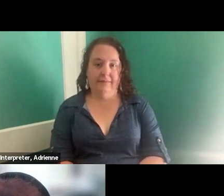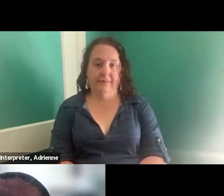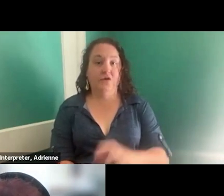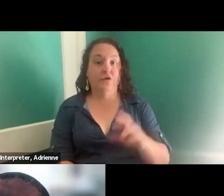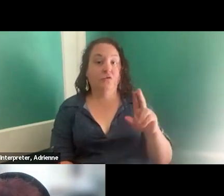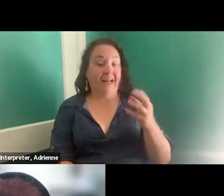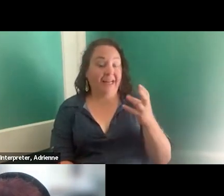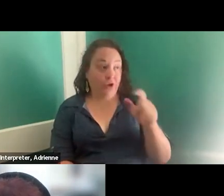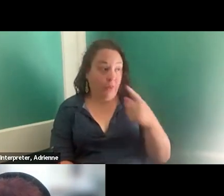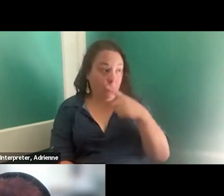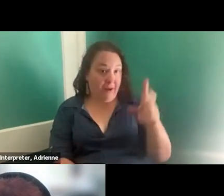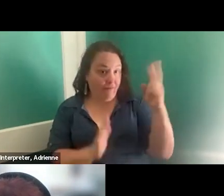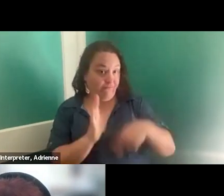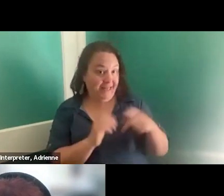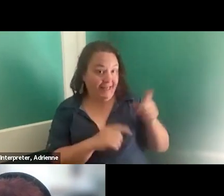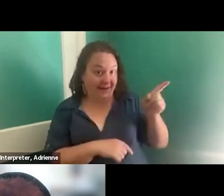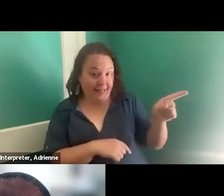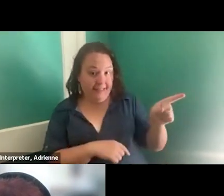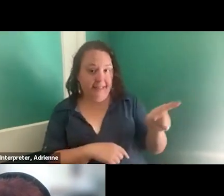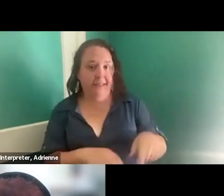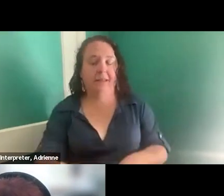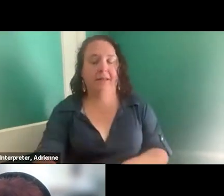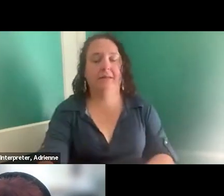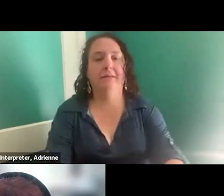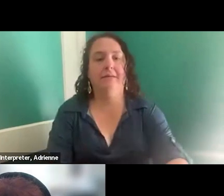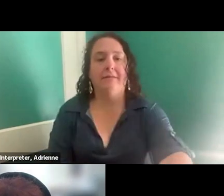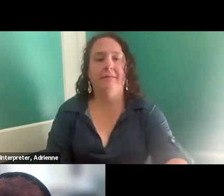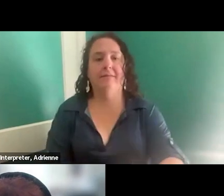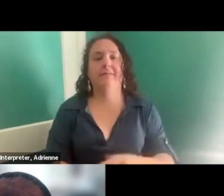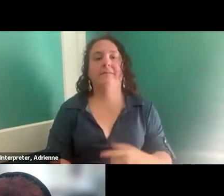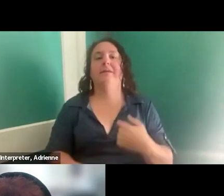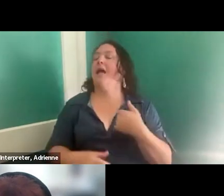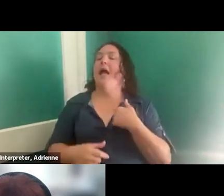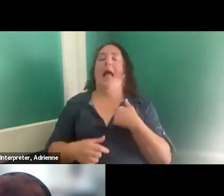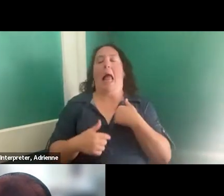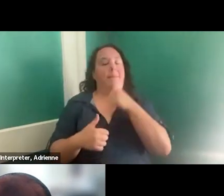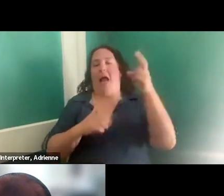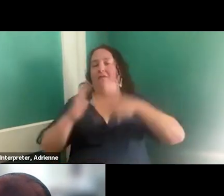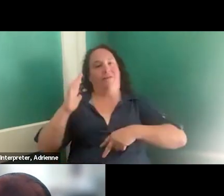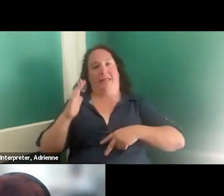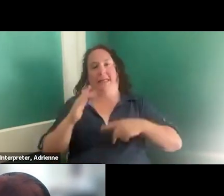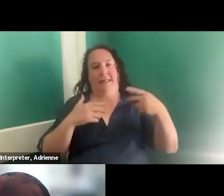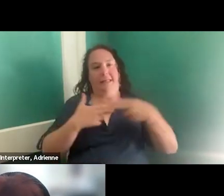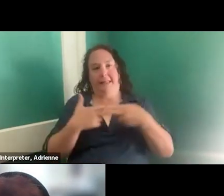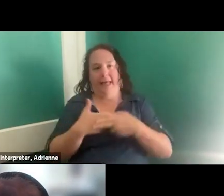Yes, I can. I am not going to read these slides, nor will I ask anyone else to do so.